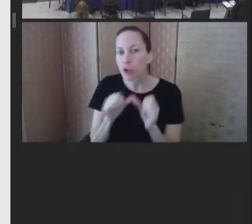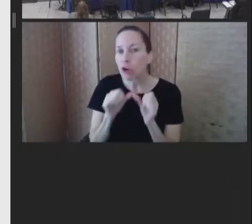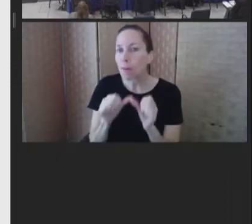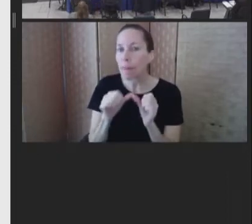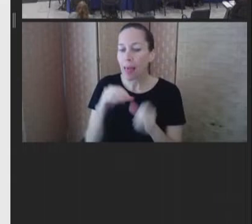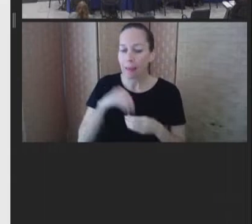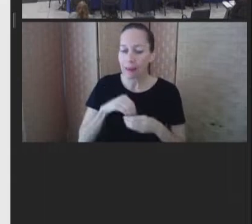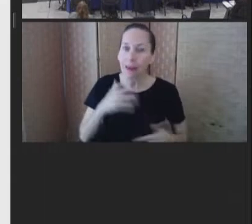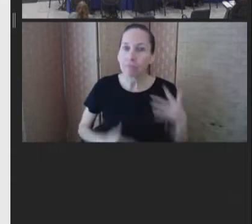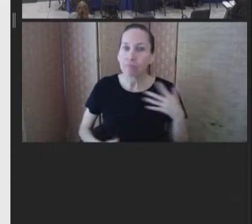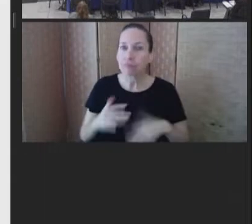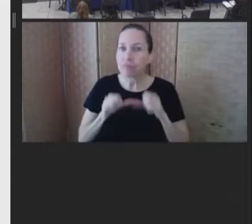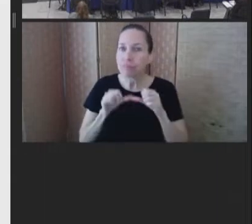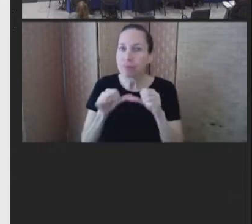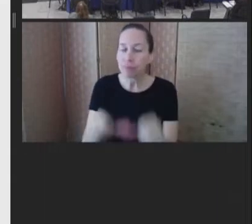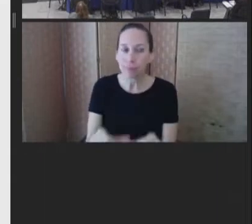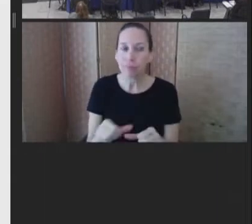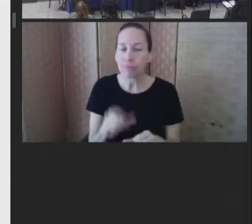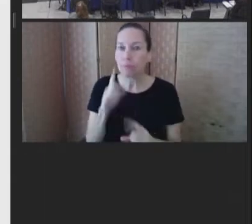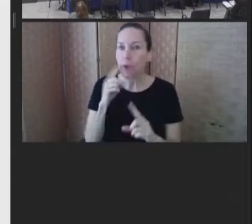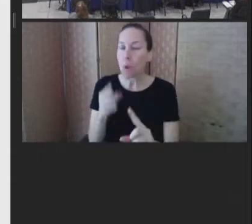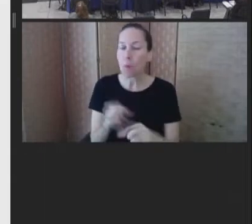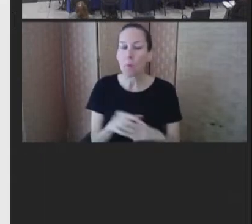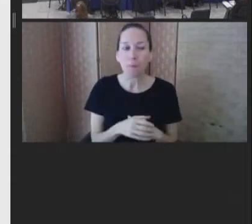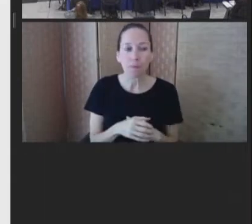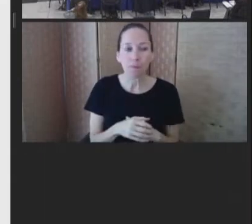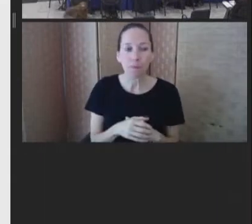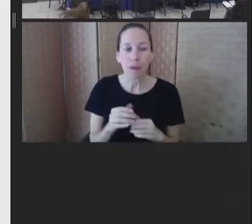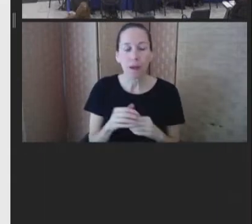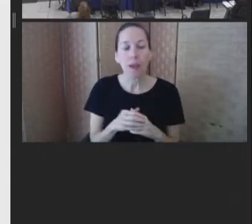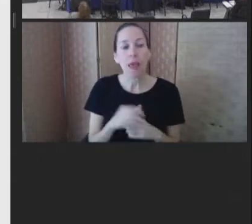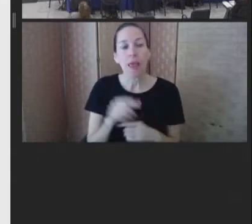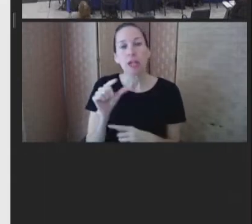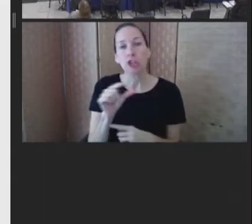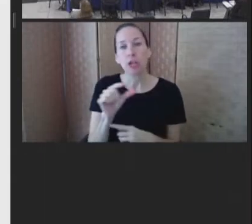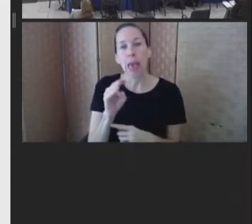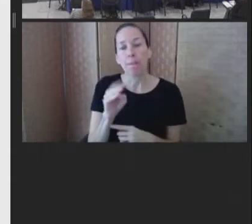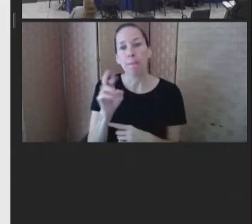Another way to look at the data is to look at the geometric mean ratio using ANCOVA